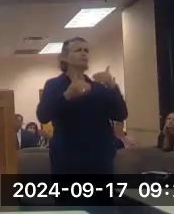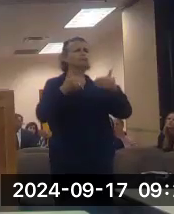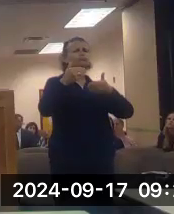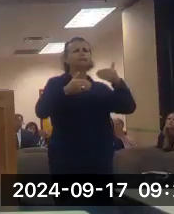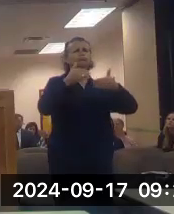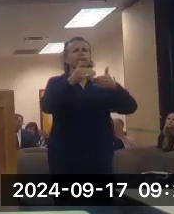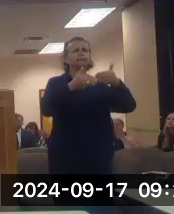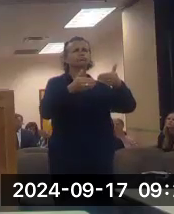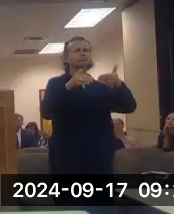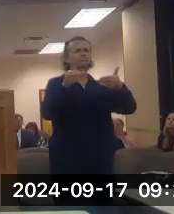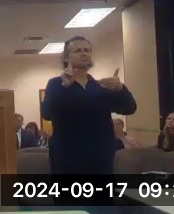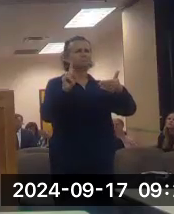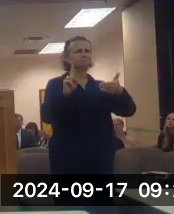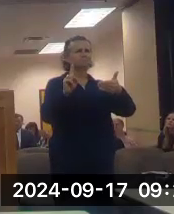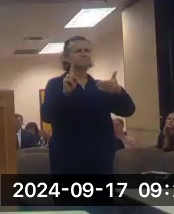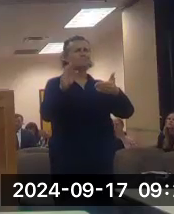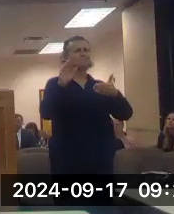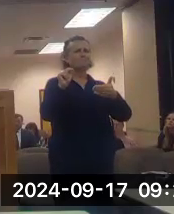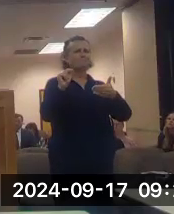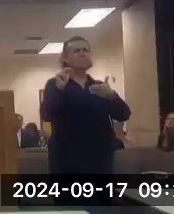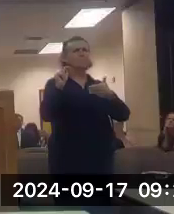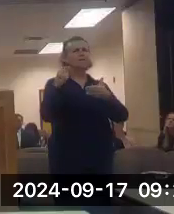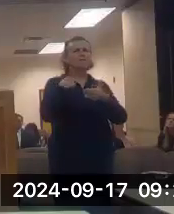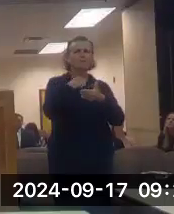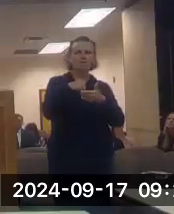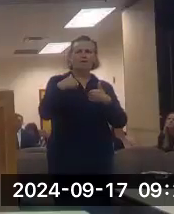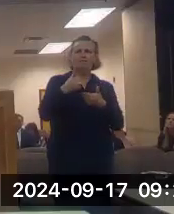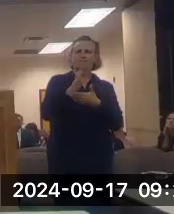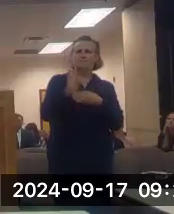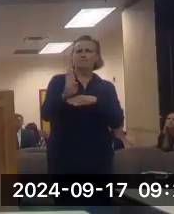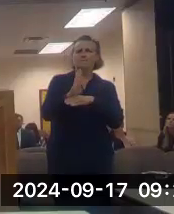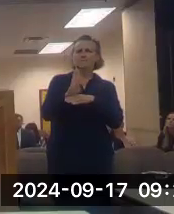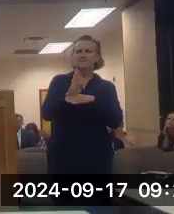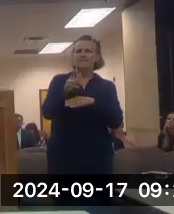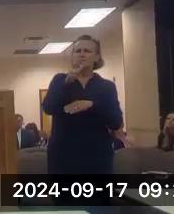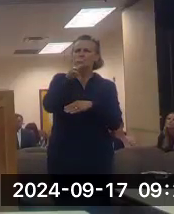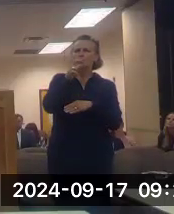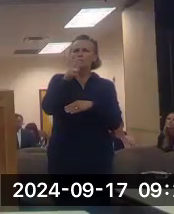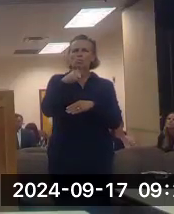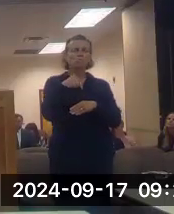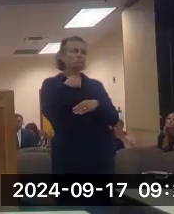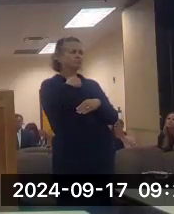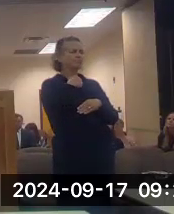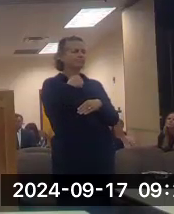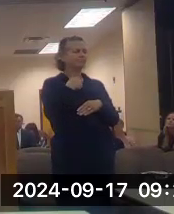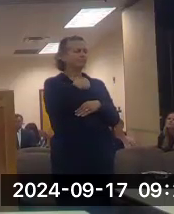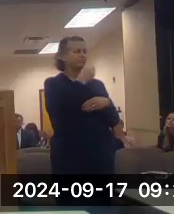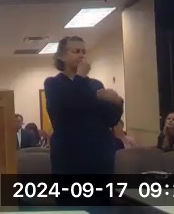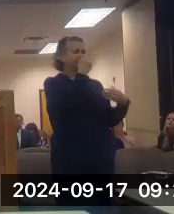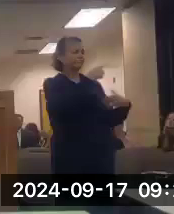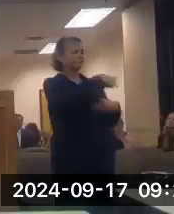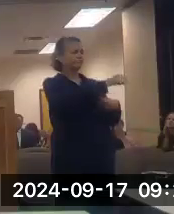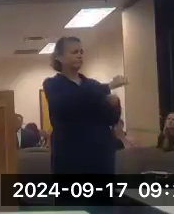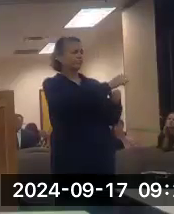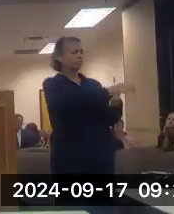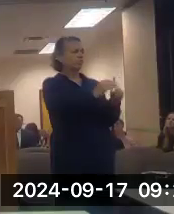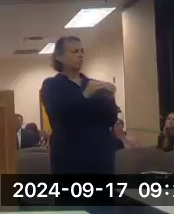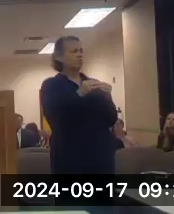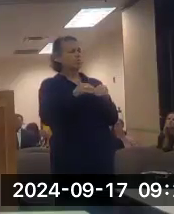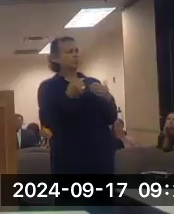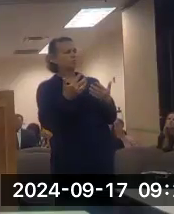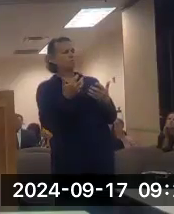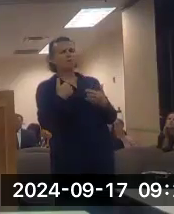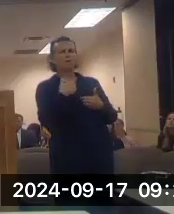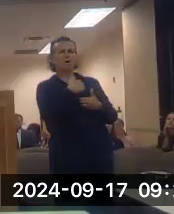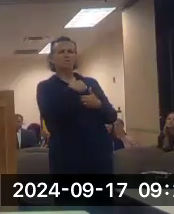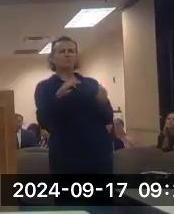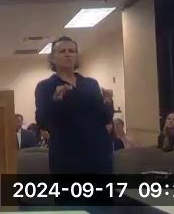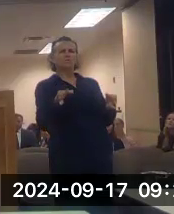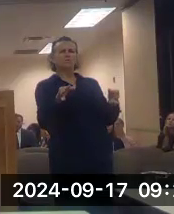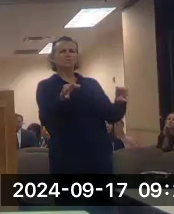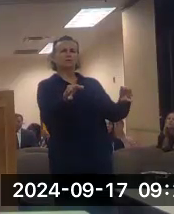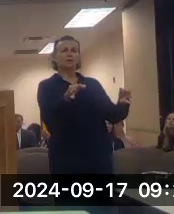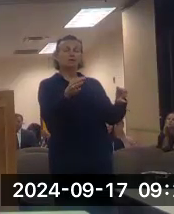Reginald Parson: But we're not talking about places where employers recognize that this is good for them and their workforce. We're only talking about situations where there's a conflict where it's going to be a problem